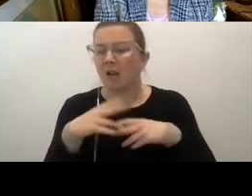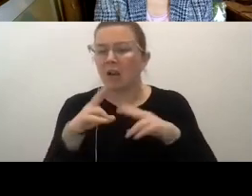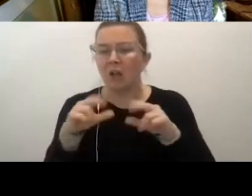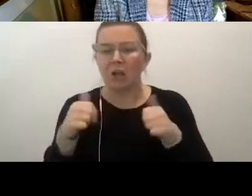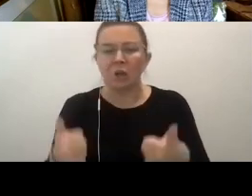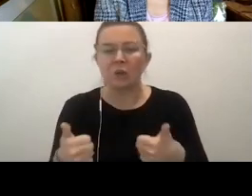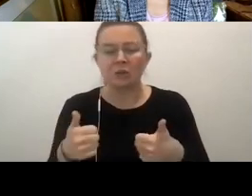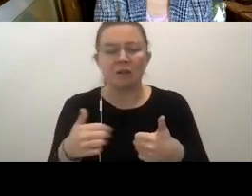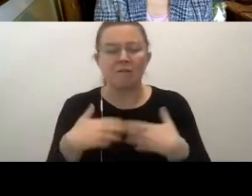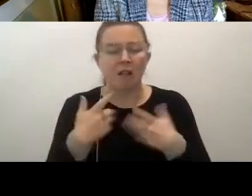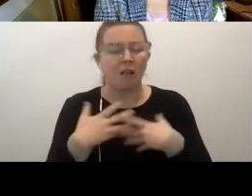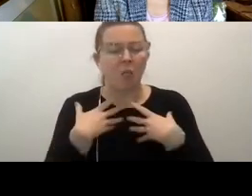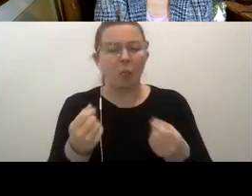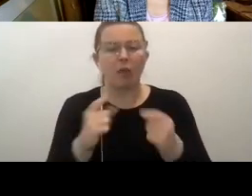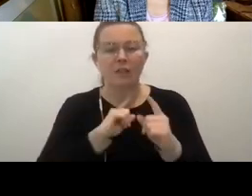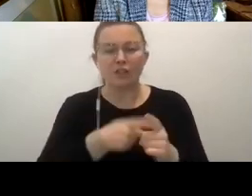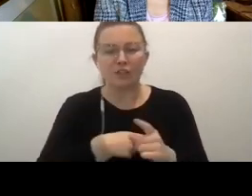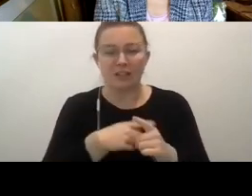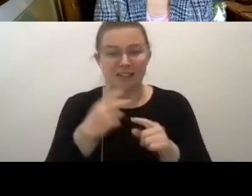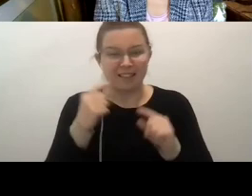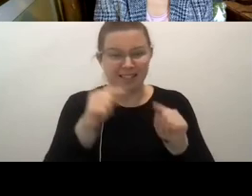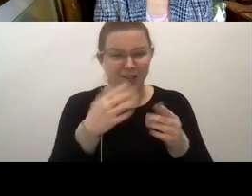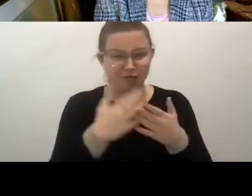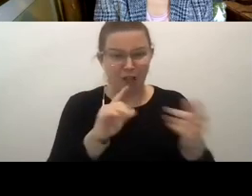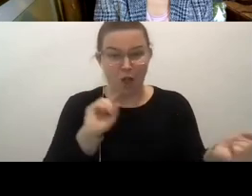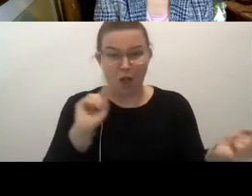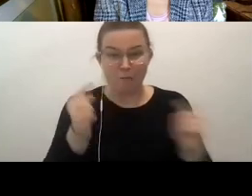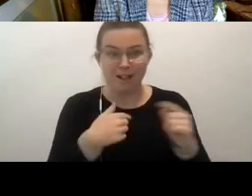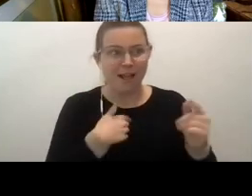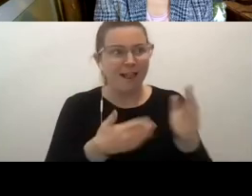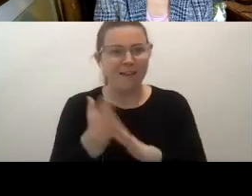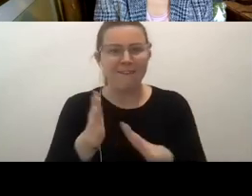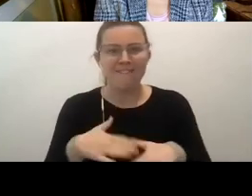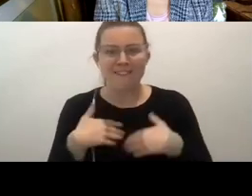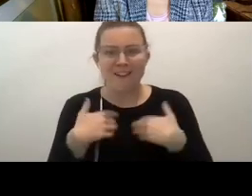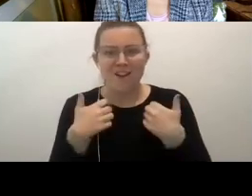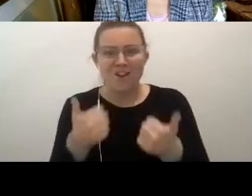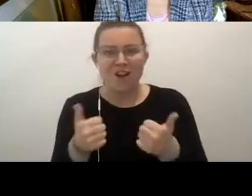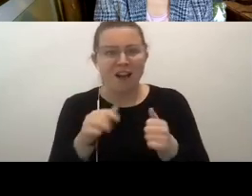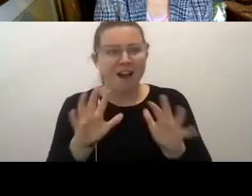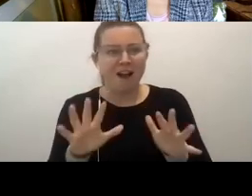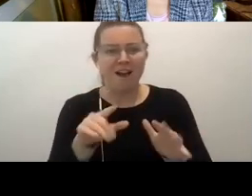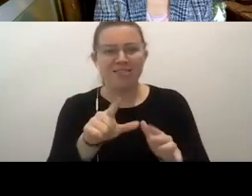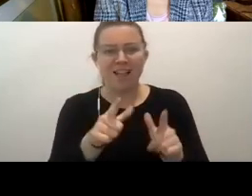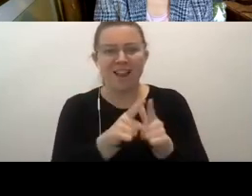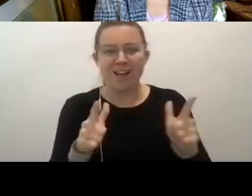was such a stark difference that I was like "oh my goodness! This language fits my body!"